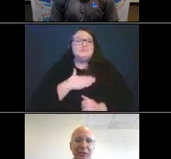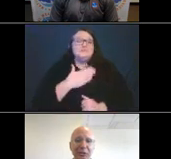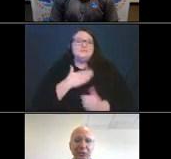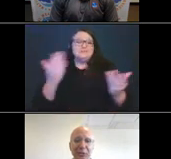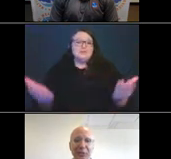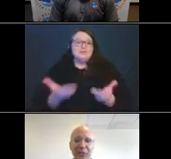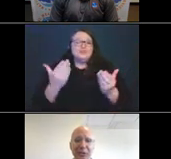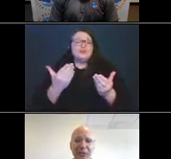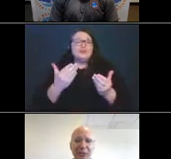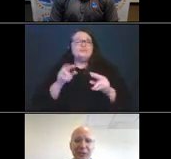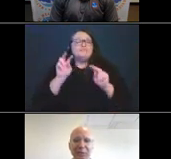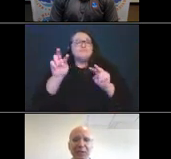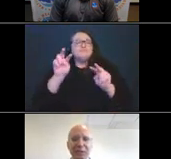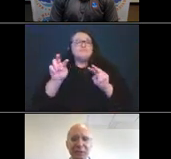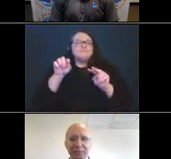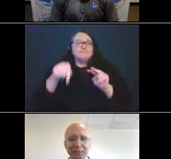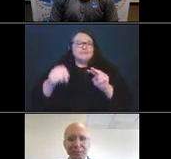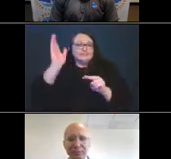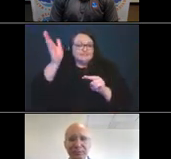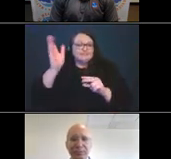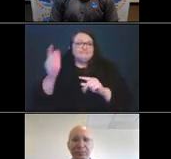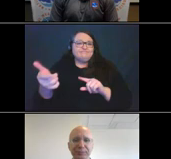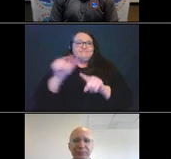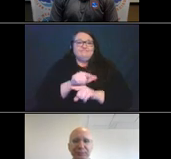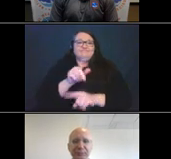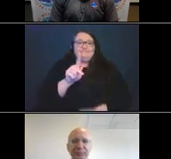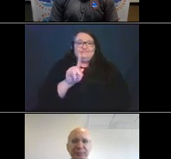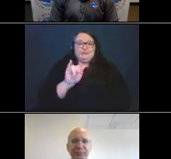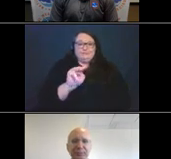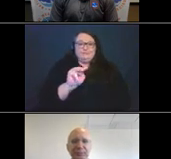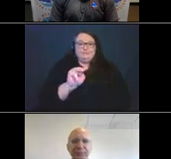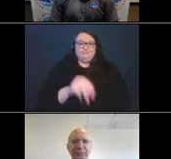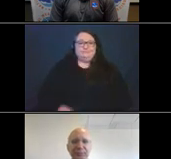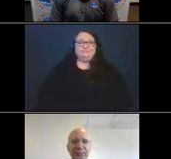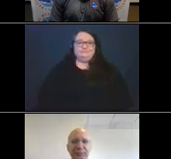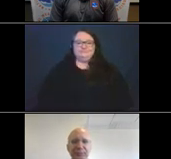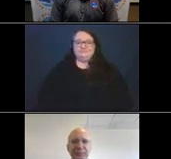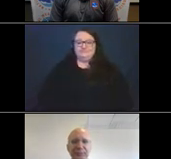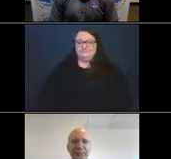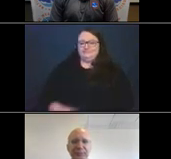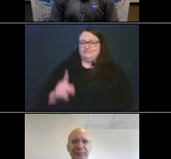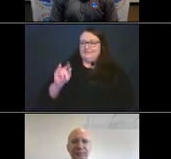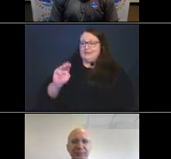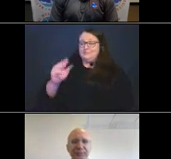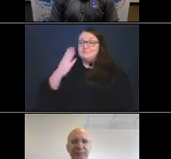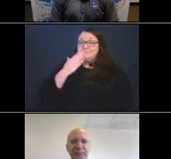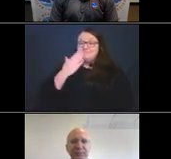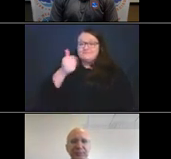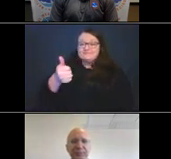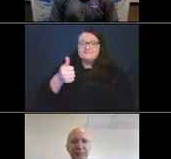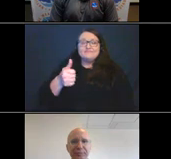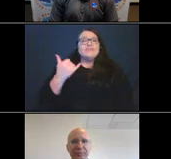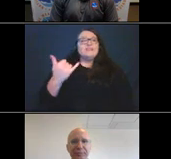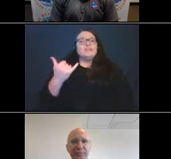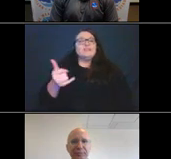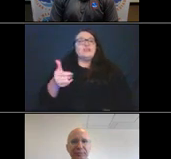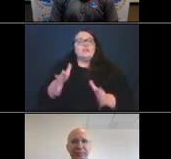forward to the webinar, I'll turn it back to you. Thank you. So now allow me to introduce our